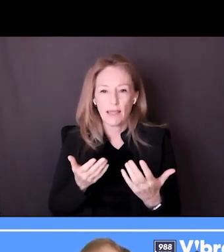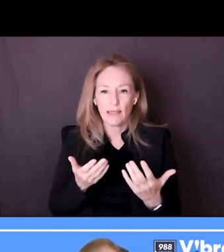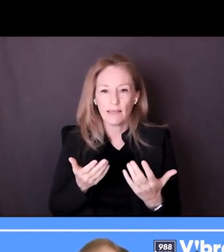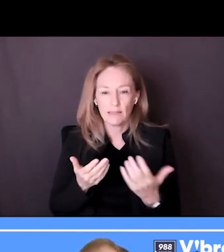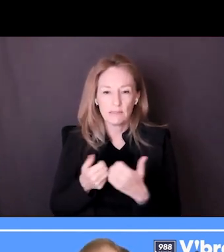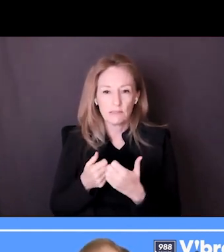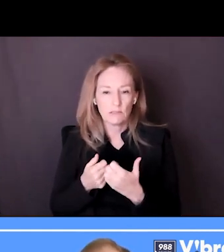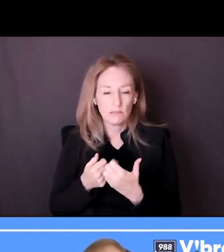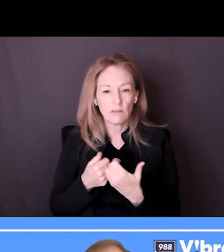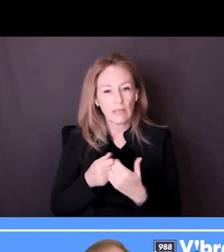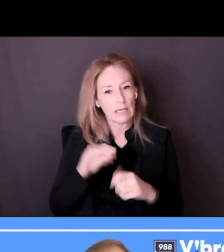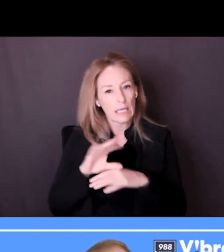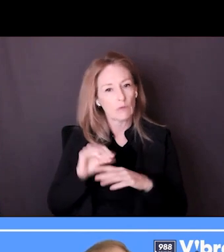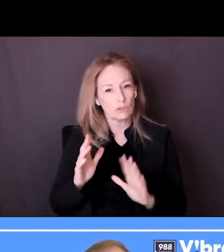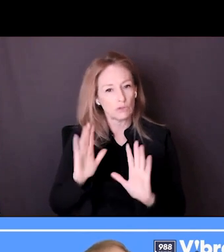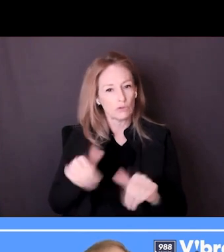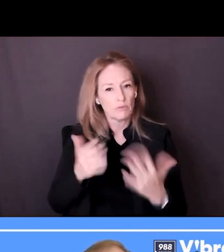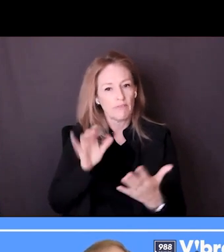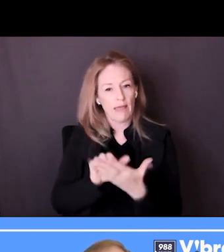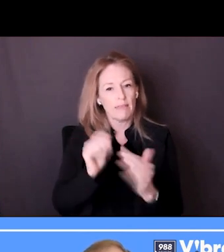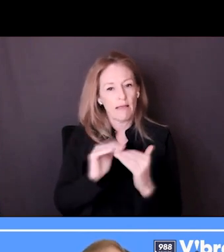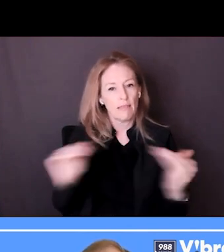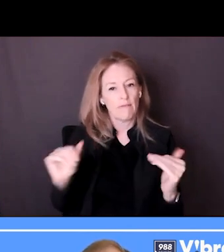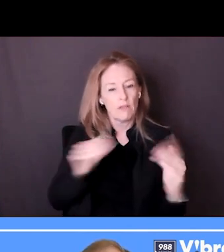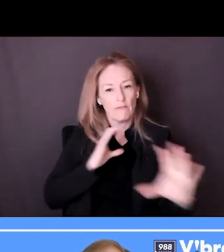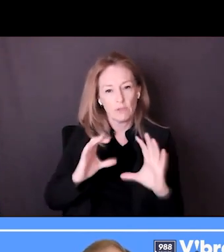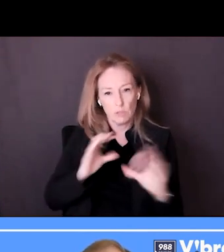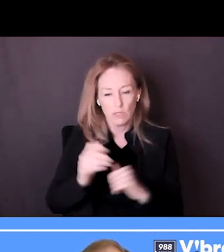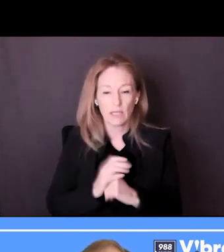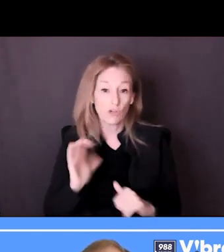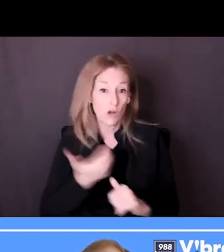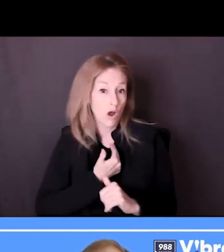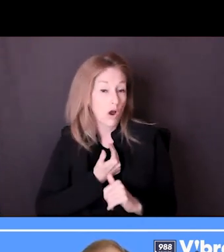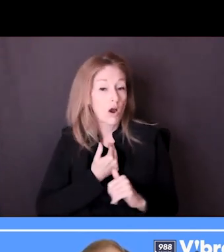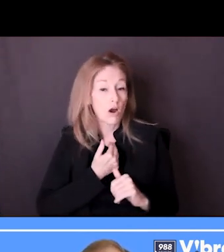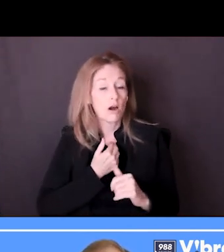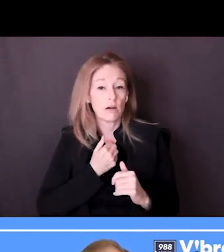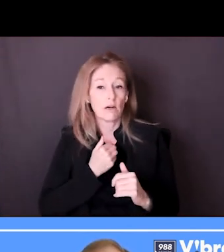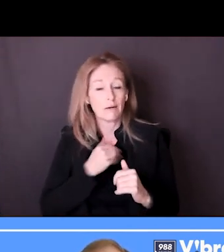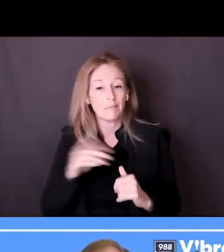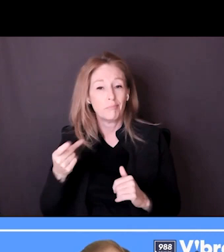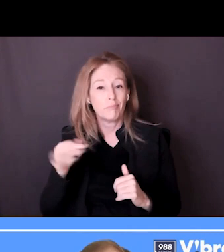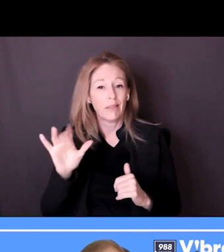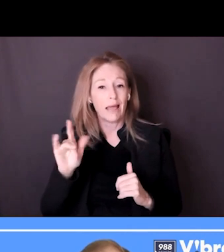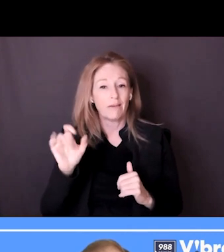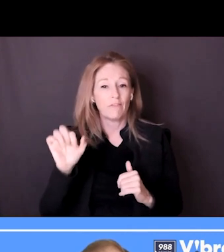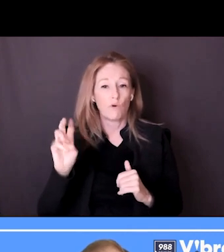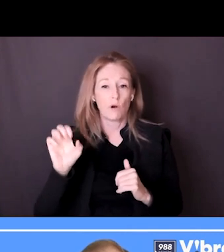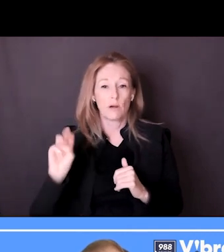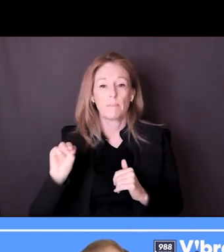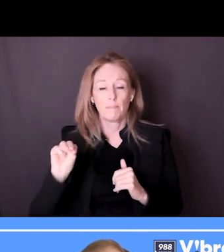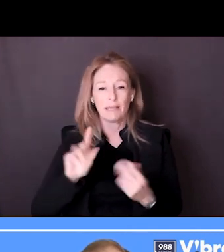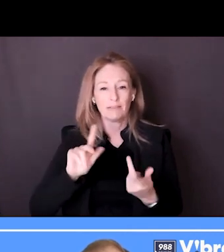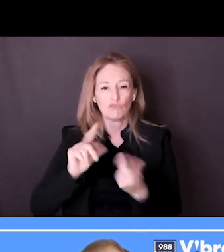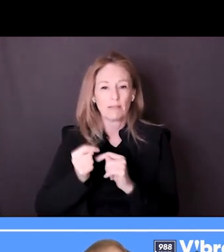OF COMMUNICATION. OUR PLATFORM IS IN SPANISH, BUT ALLOWS FOR